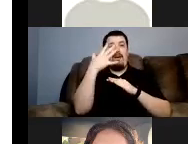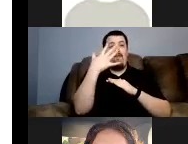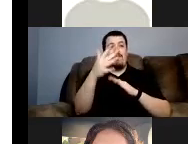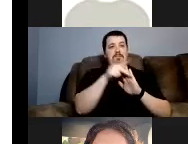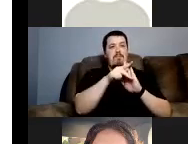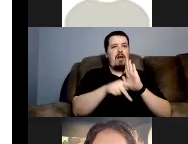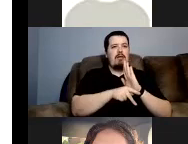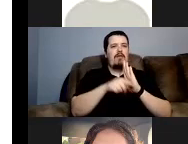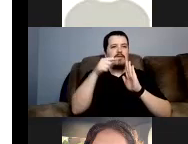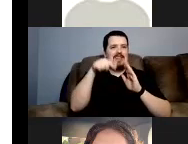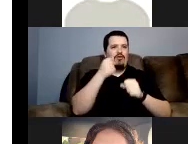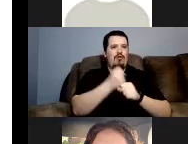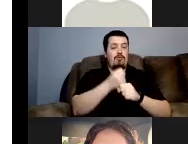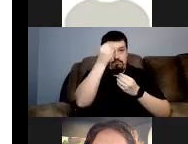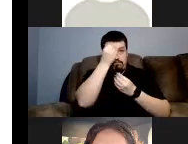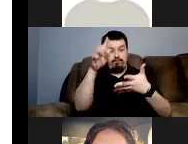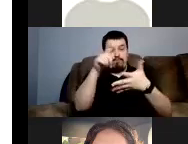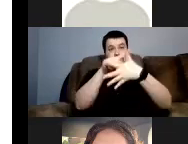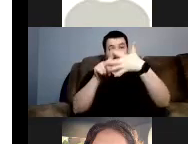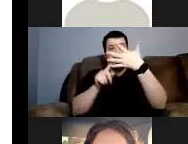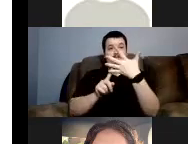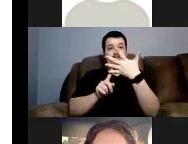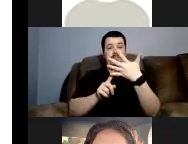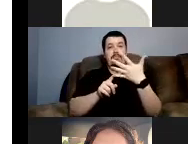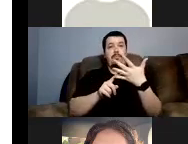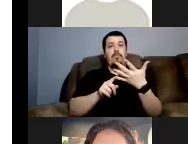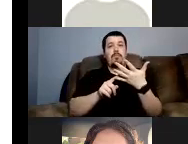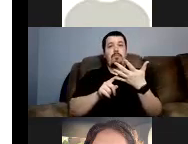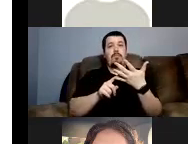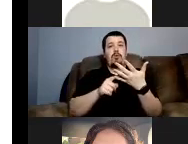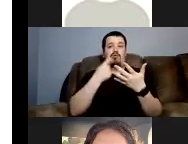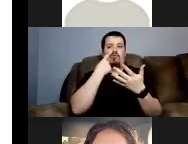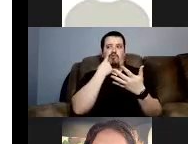some things to know right off the bat are that the session started just last week or uh two weeks